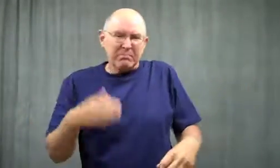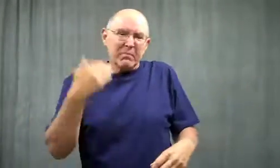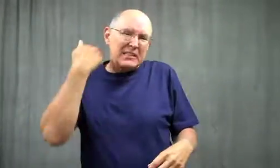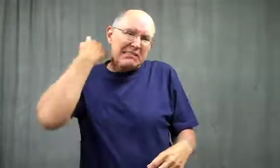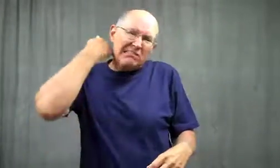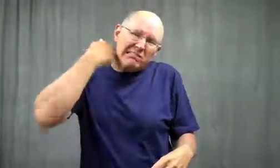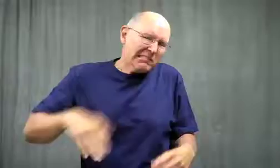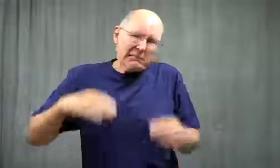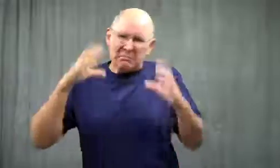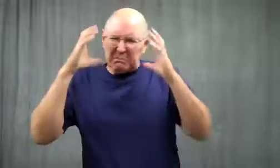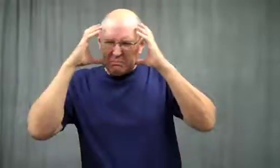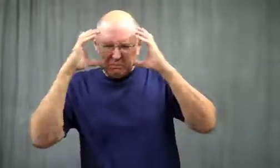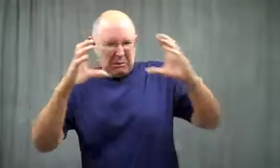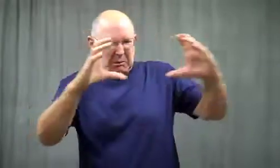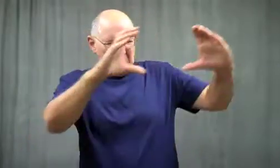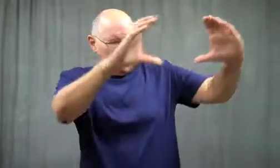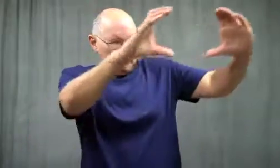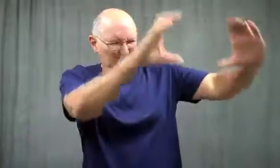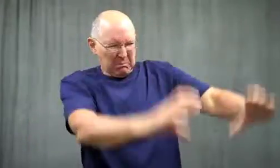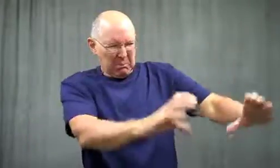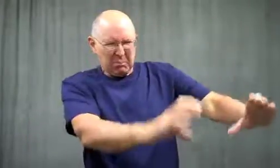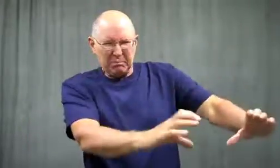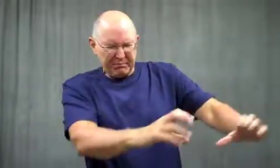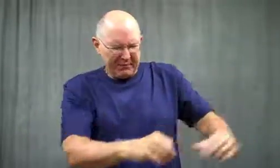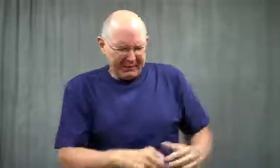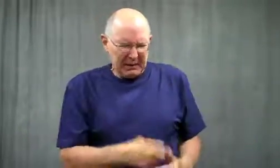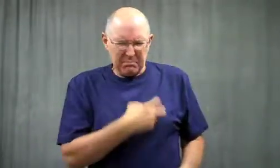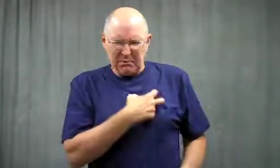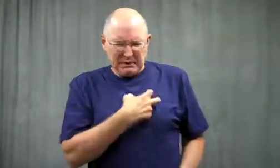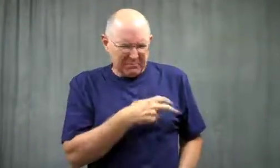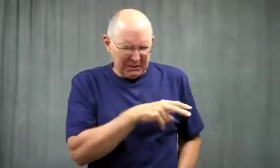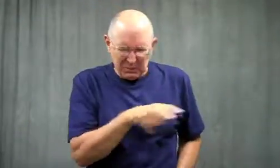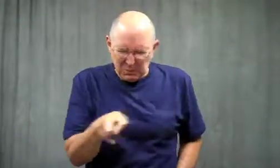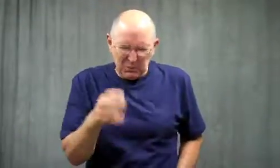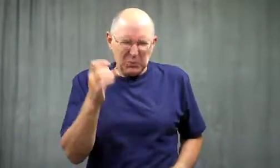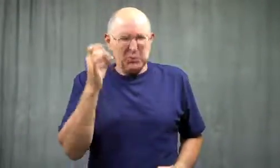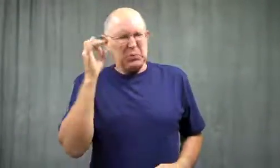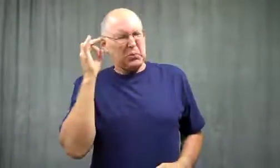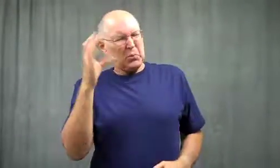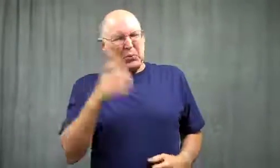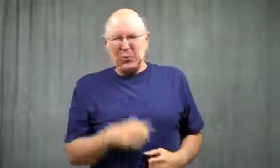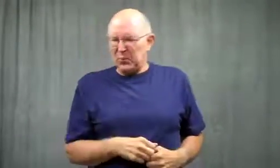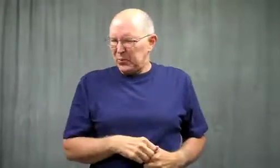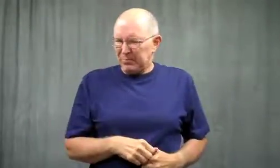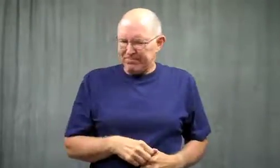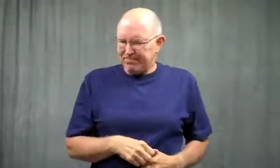The head was laying nearby. The officer looked at the horrific sight.